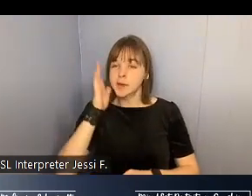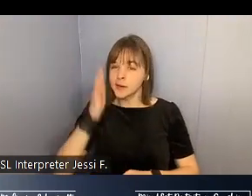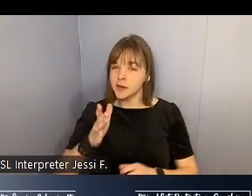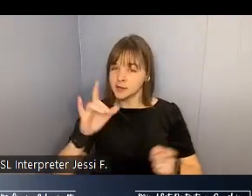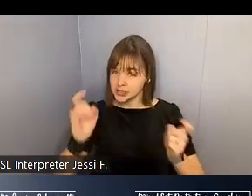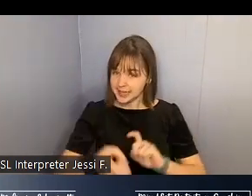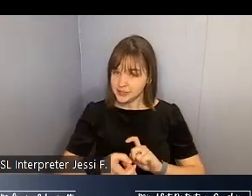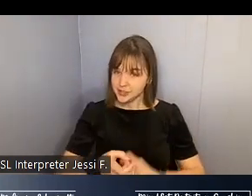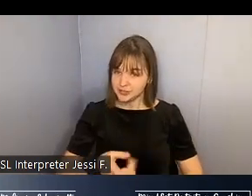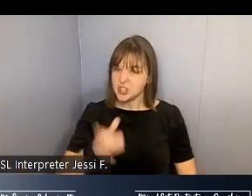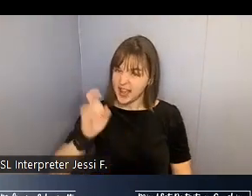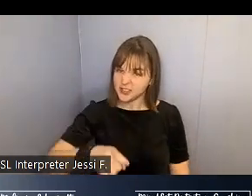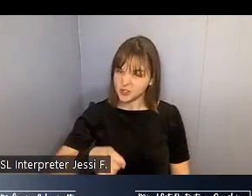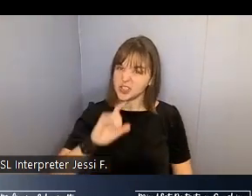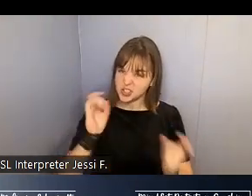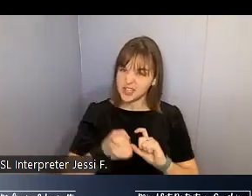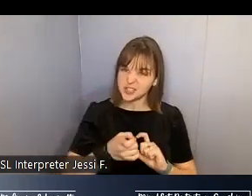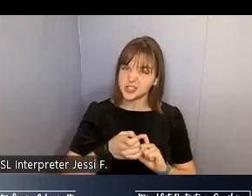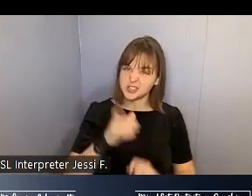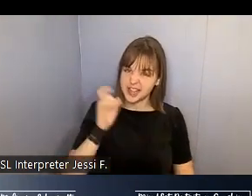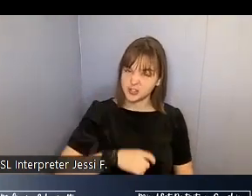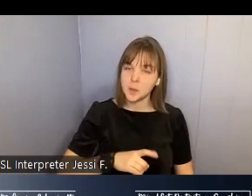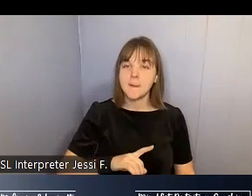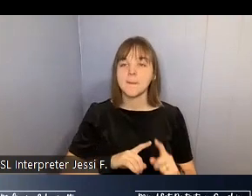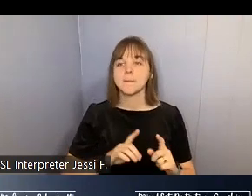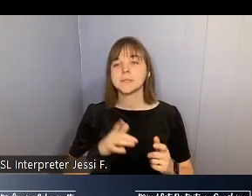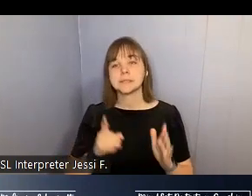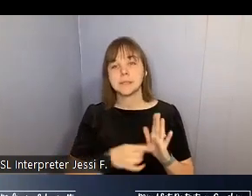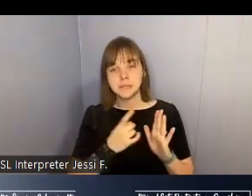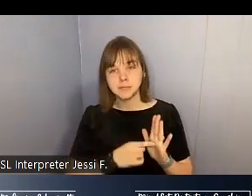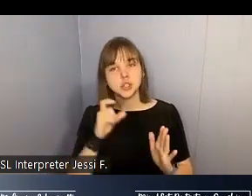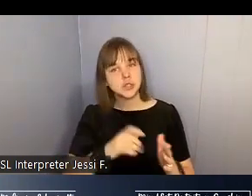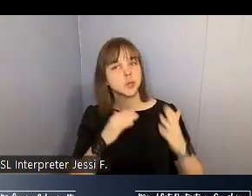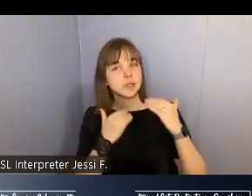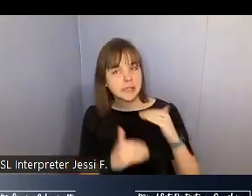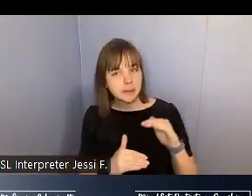That is not negotiable. And compromise at some point is going to have to come into play.